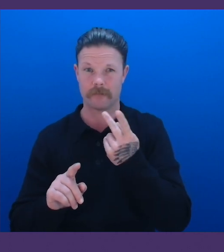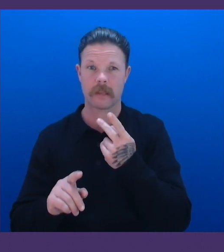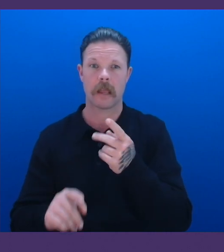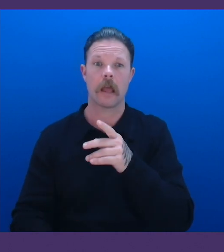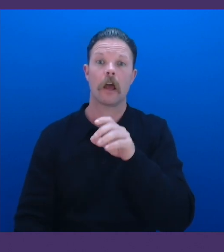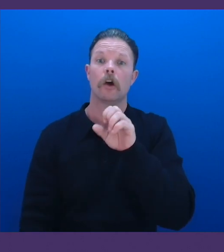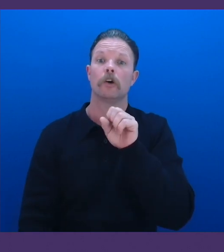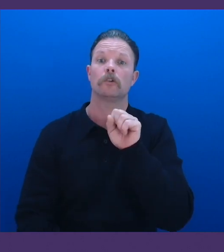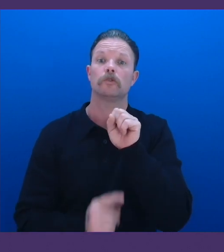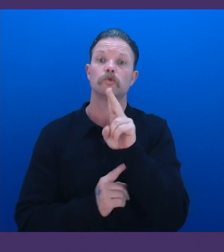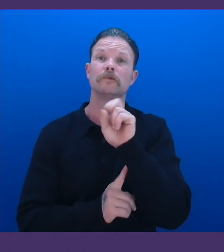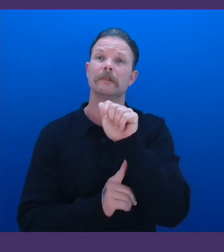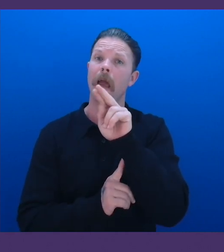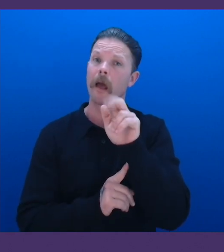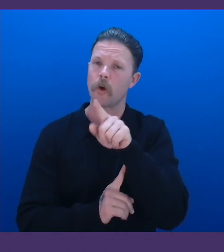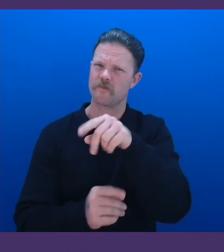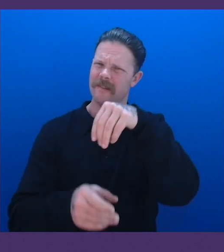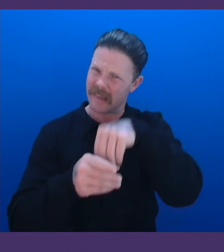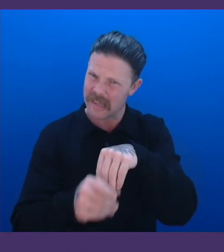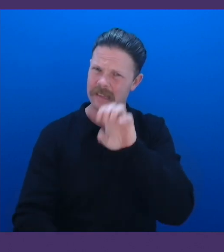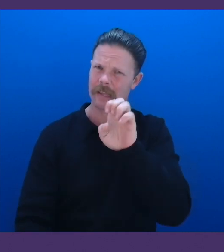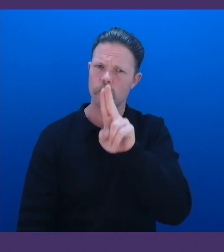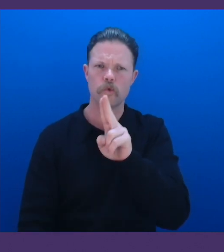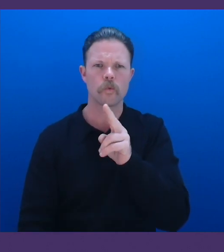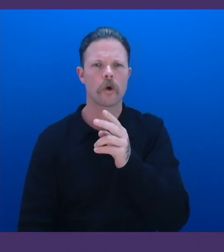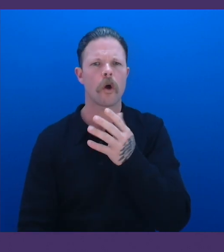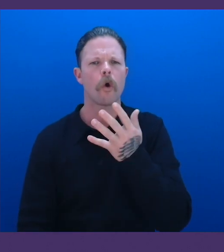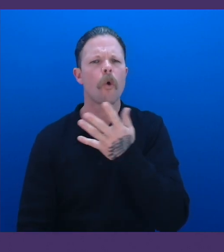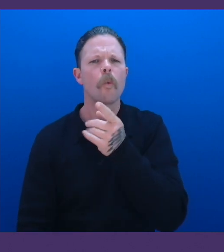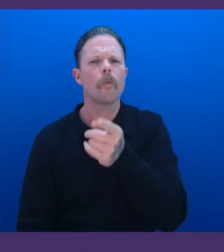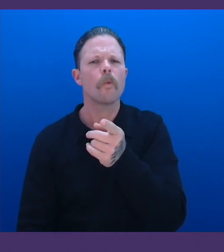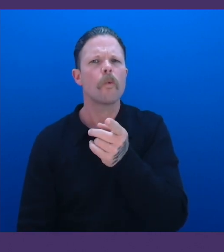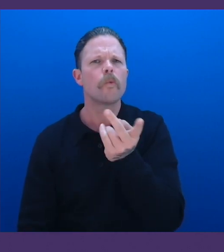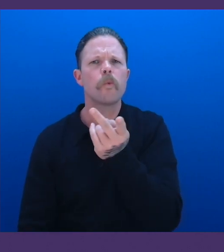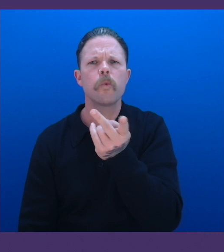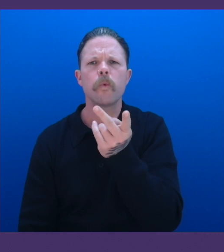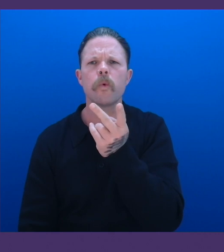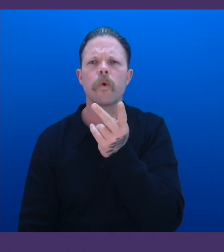What are you two hearing from consumers and companies